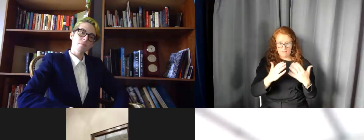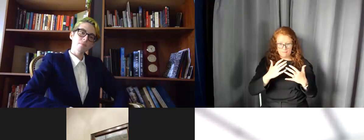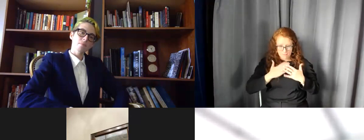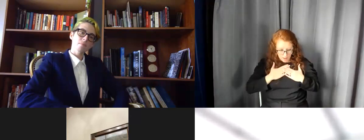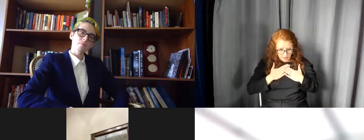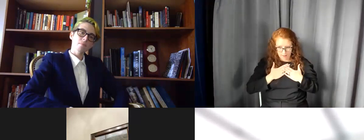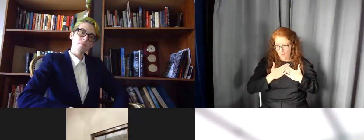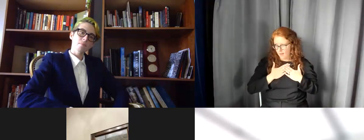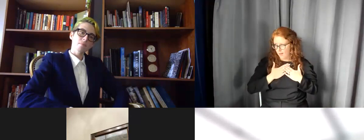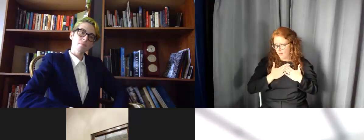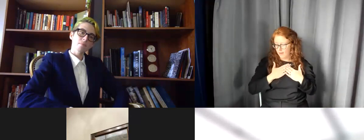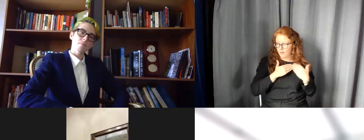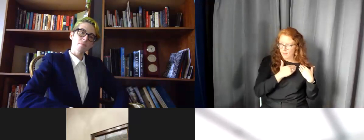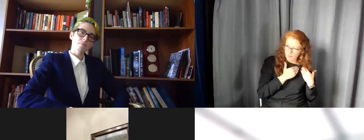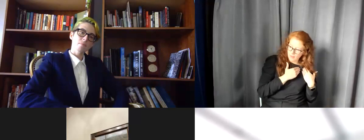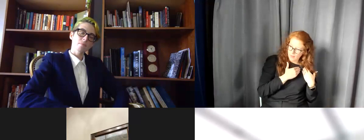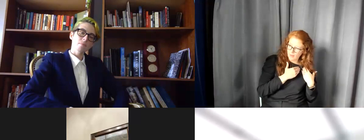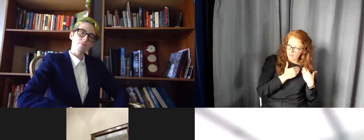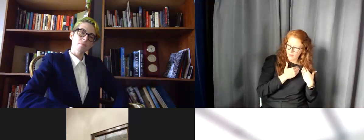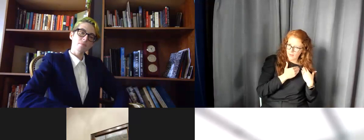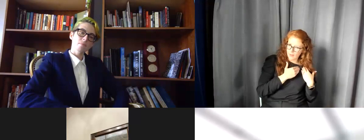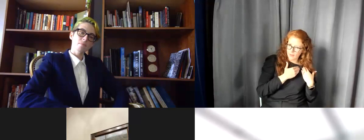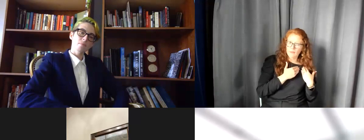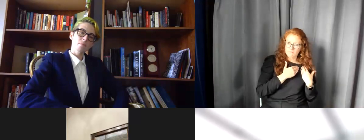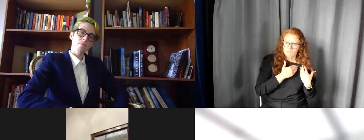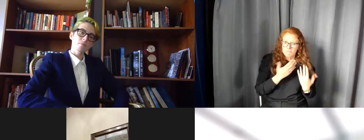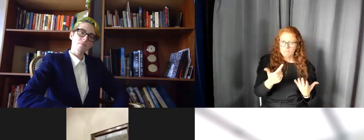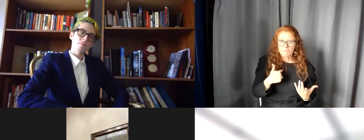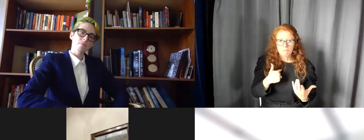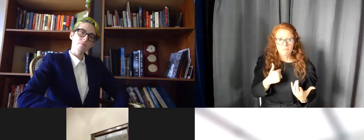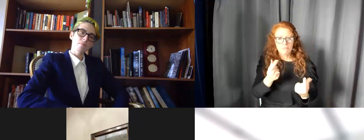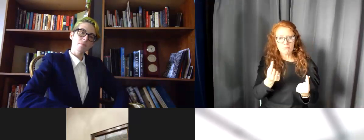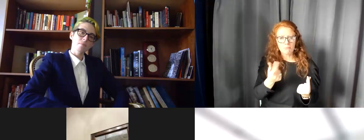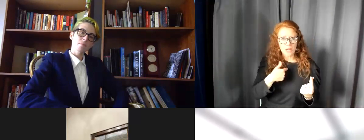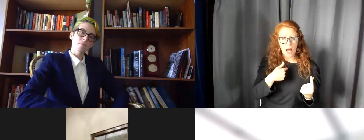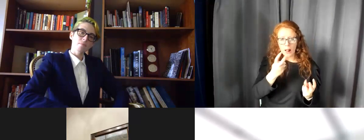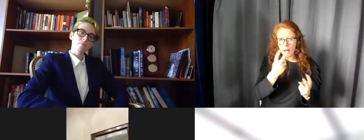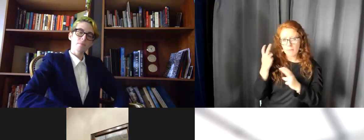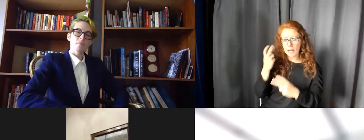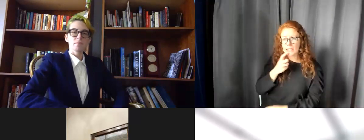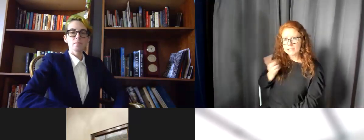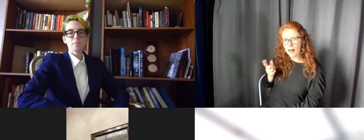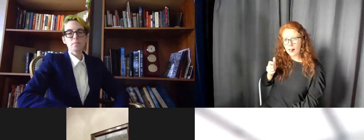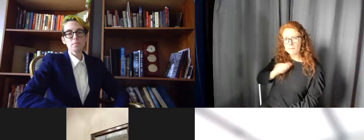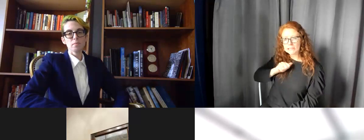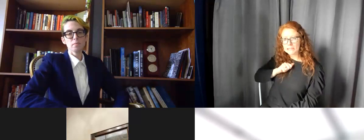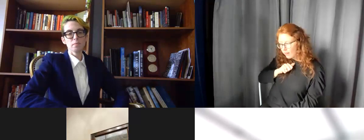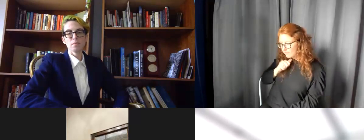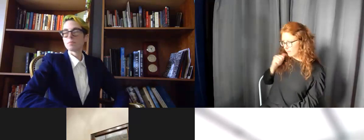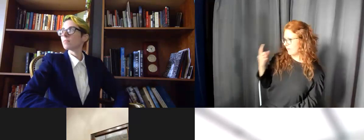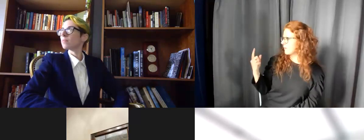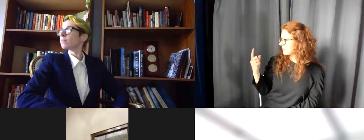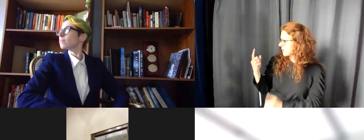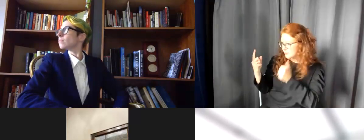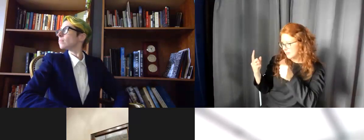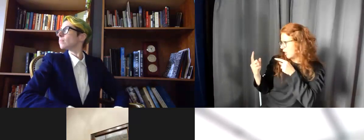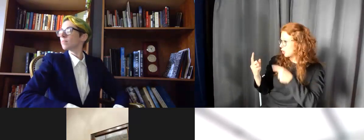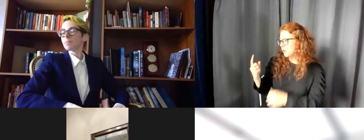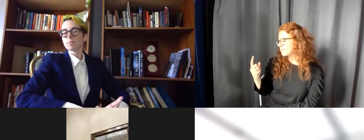Jordan Radford: this is an audio. so I would go back and tell myself that it's not you. It's